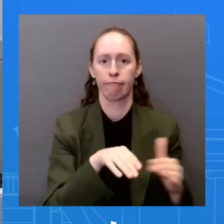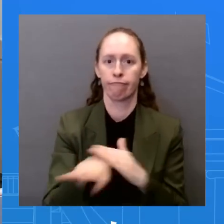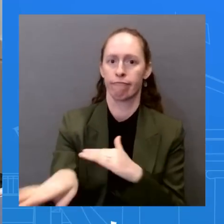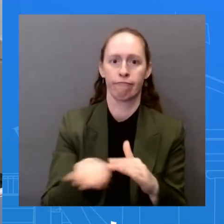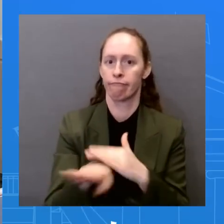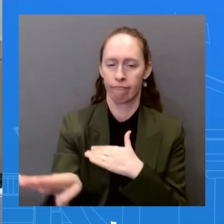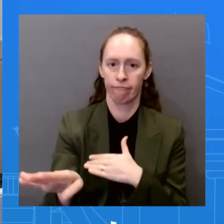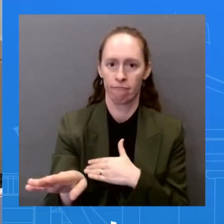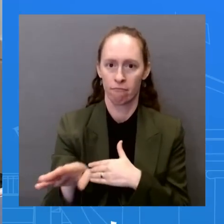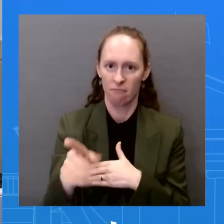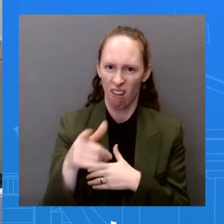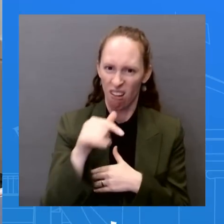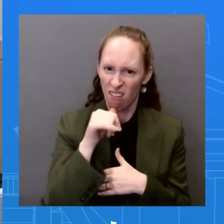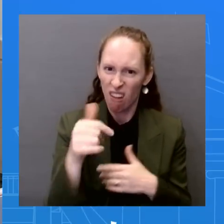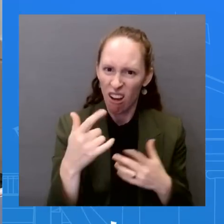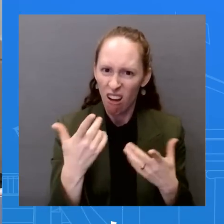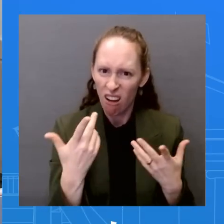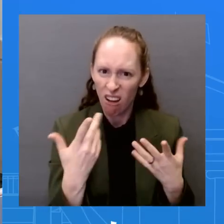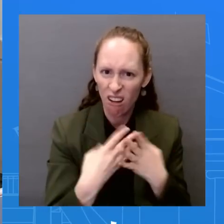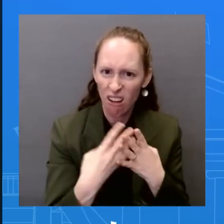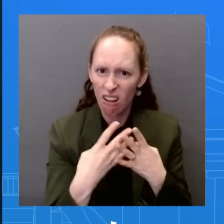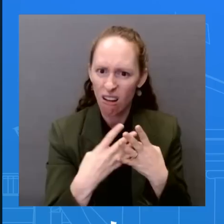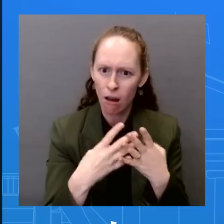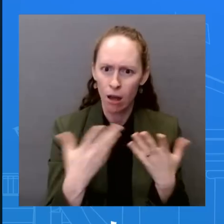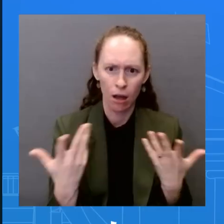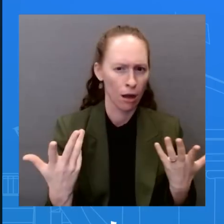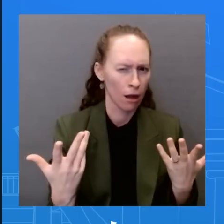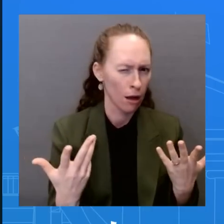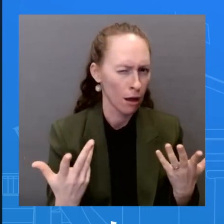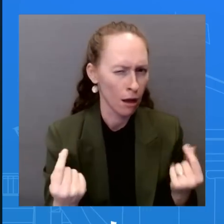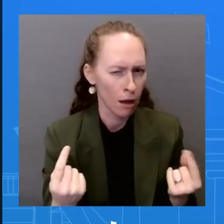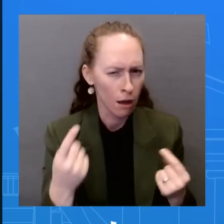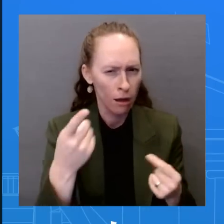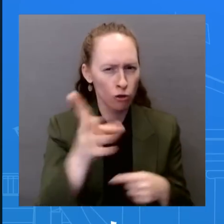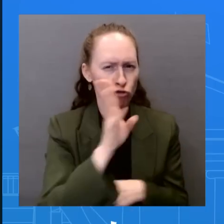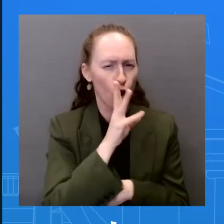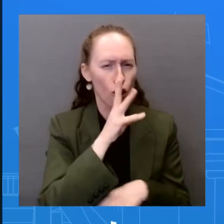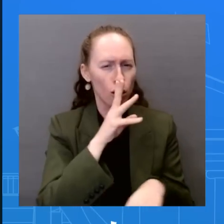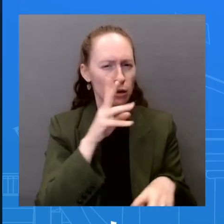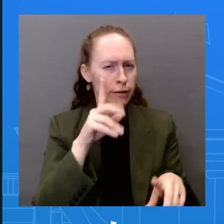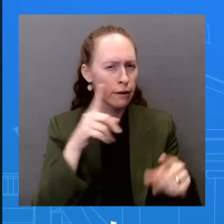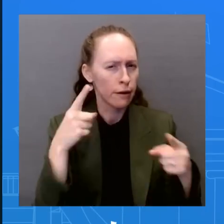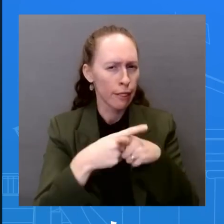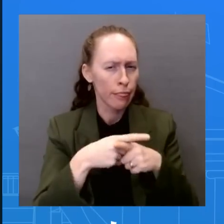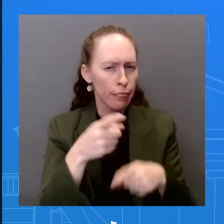Ms. Jean-Pierre: No, it's not different than what we have said. That very report, it did not take into account